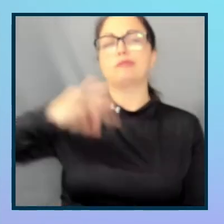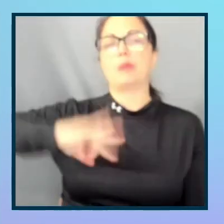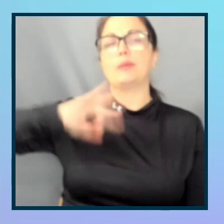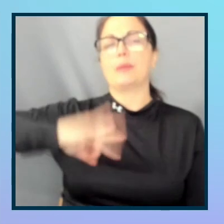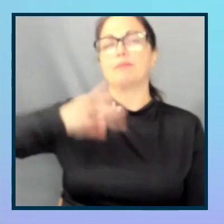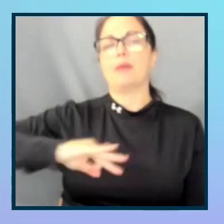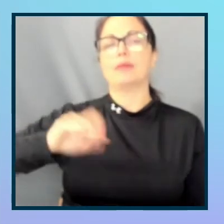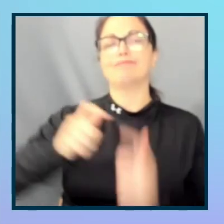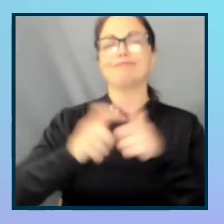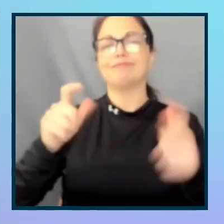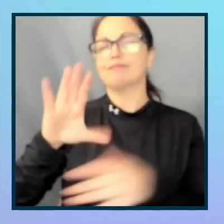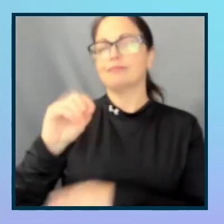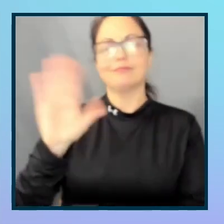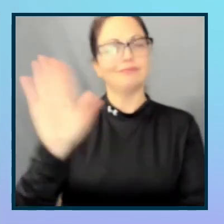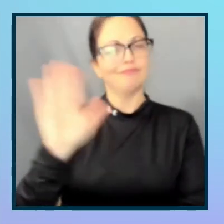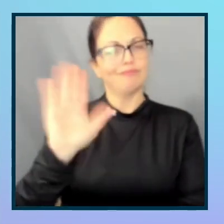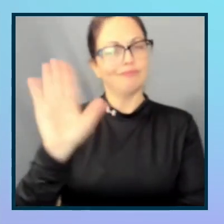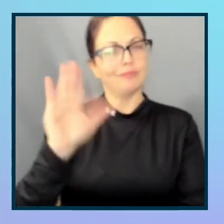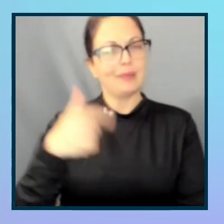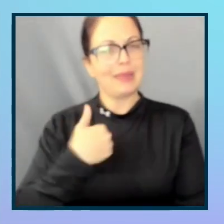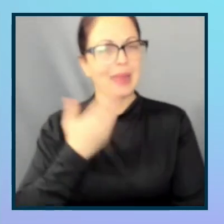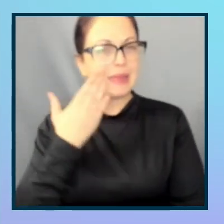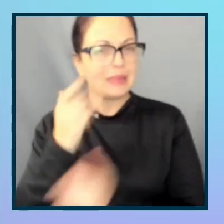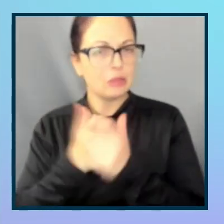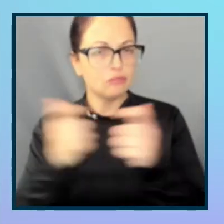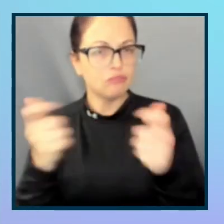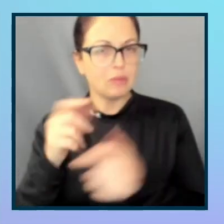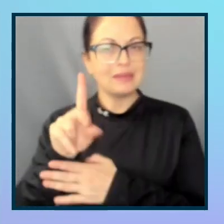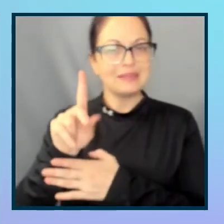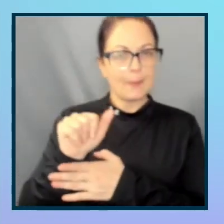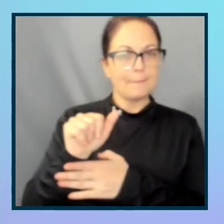And I also think there's a lot of disability activists